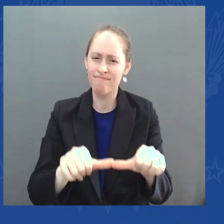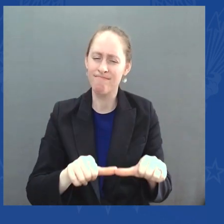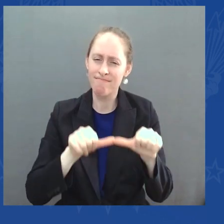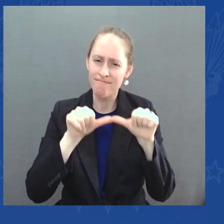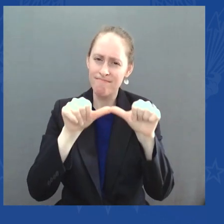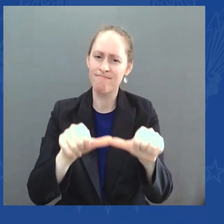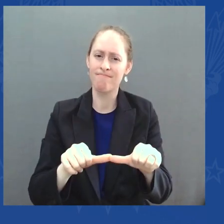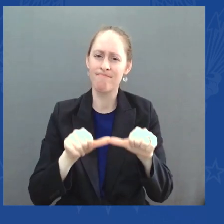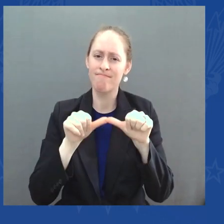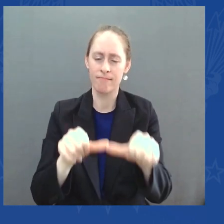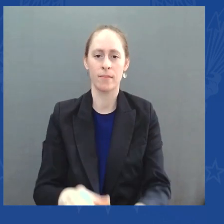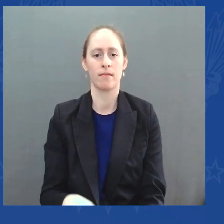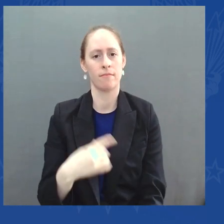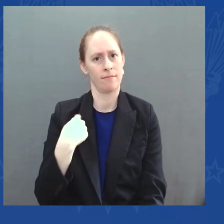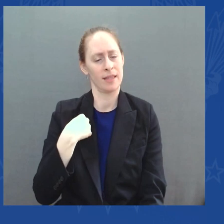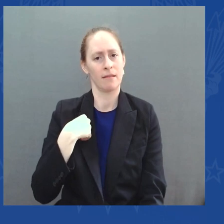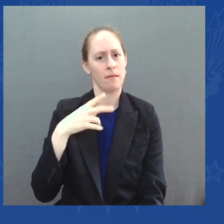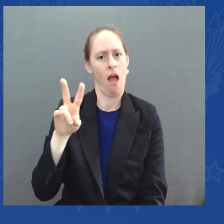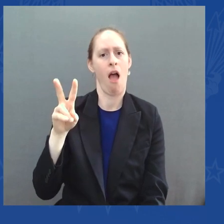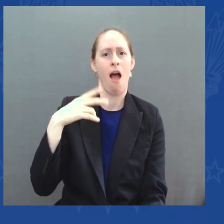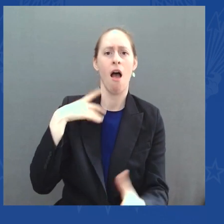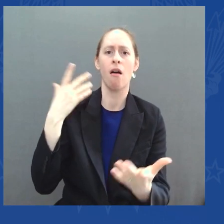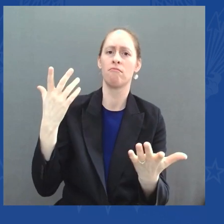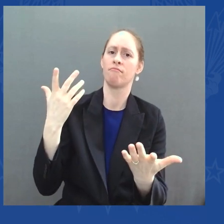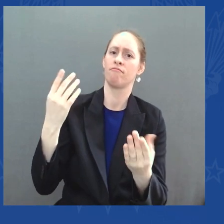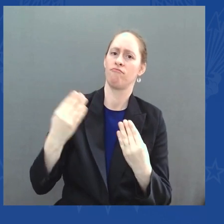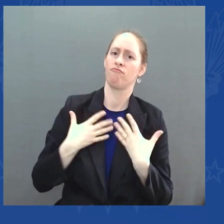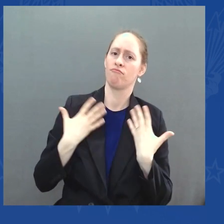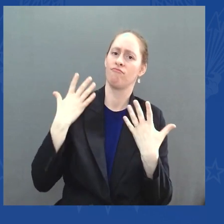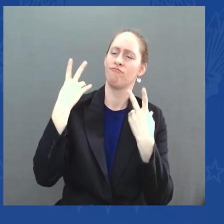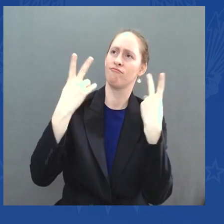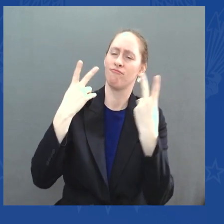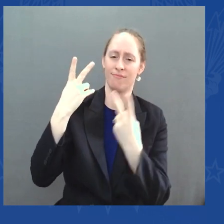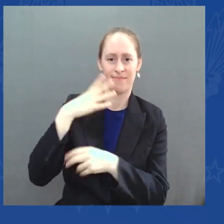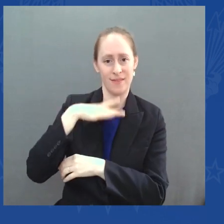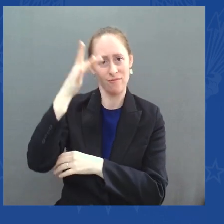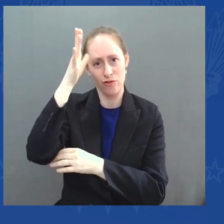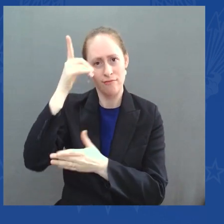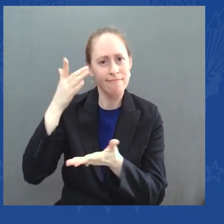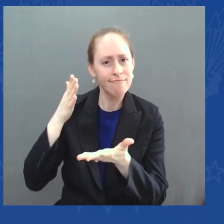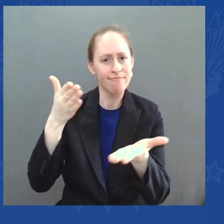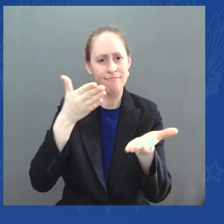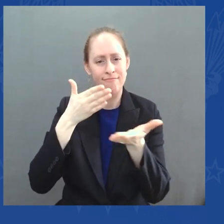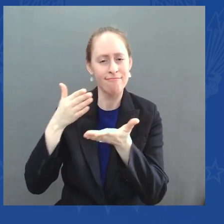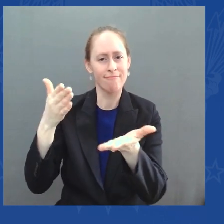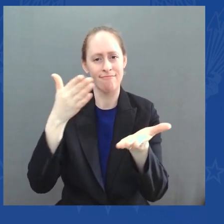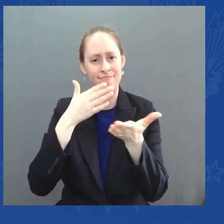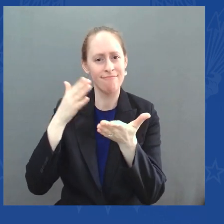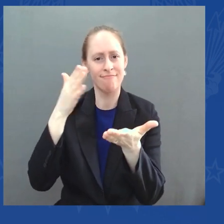He would make masterpieces out of a few ingredients and be able to bring so much joy and happiness through his food.